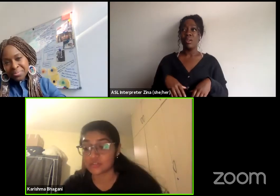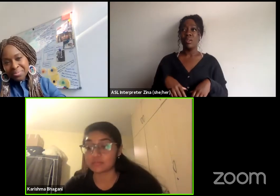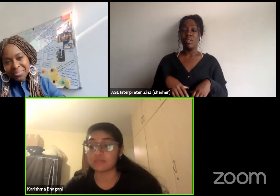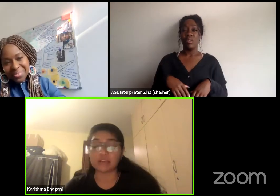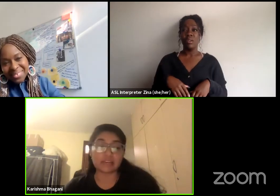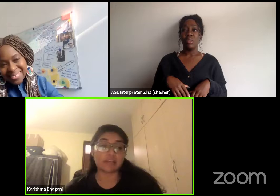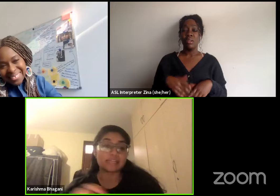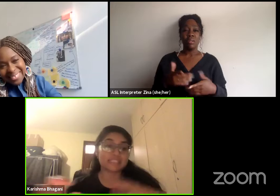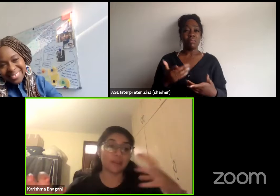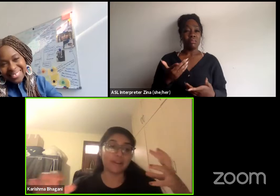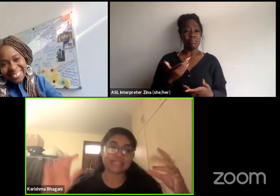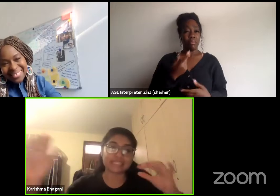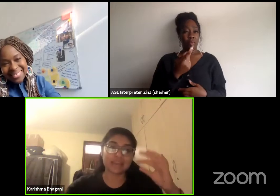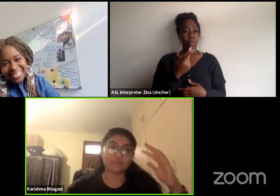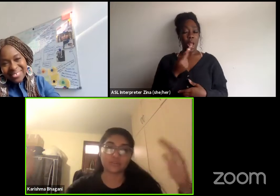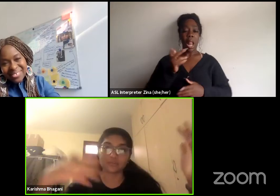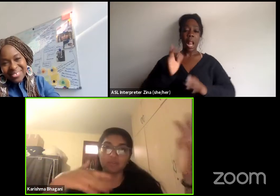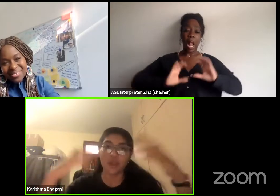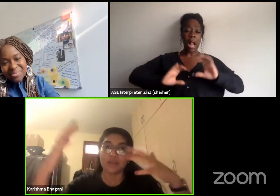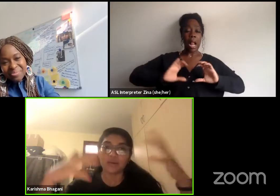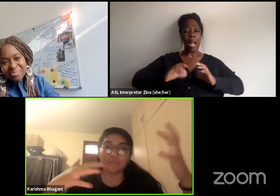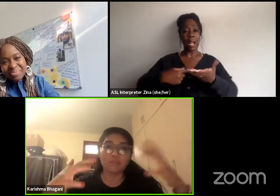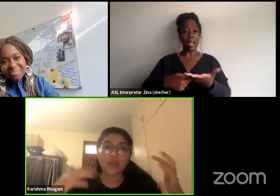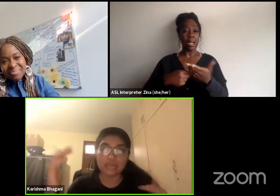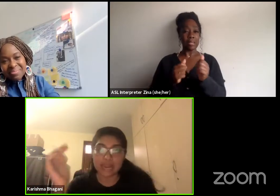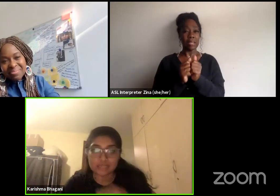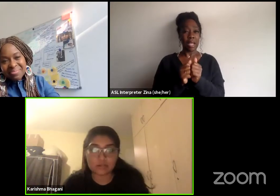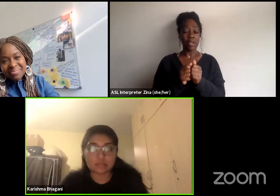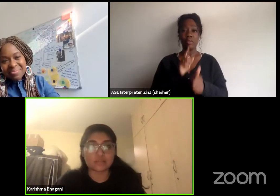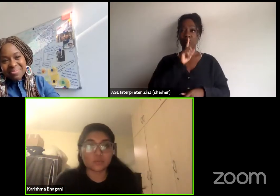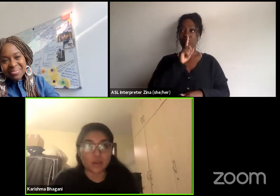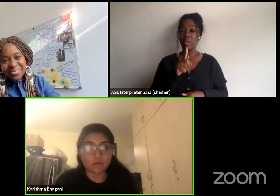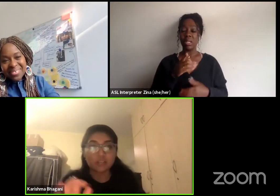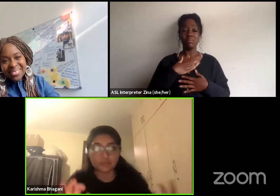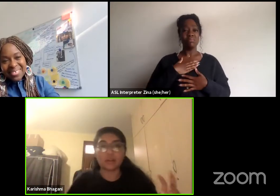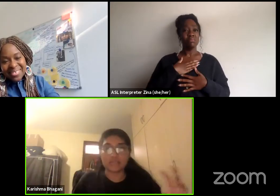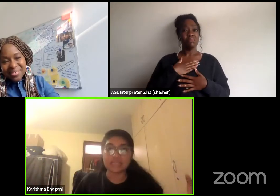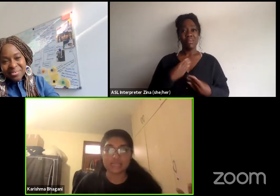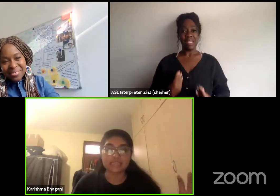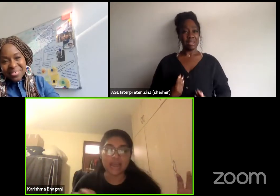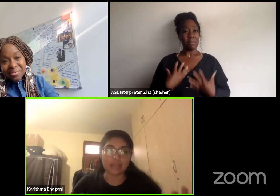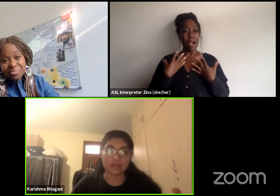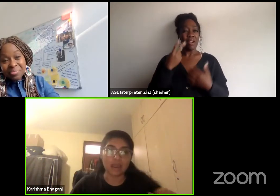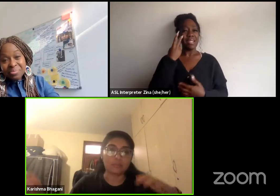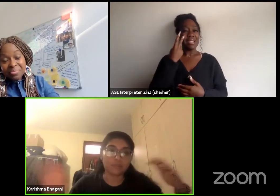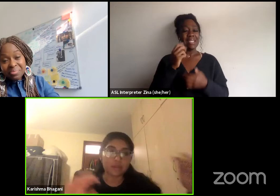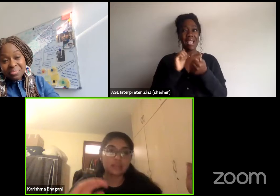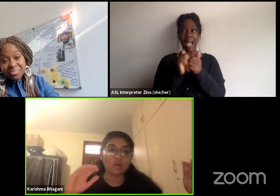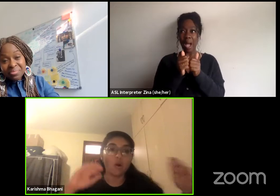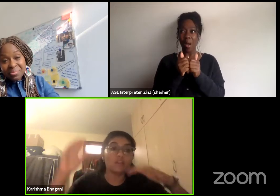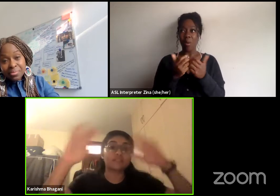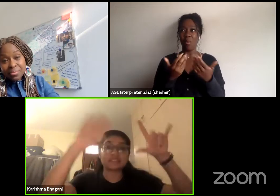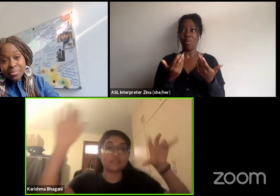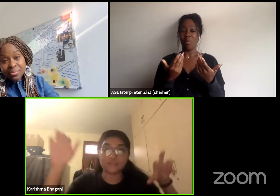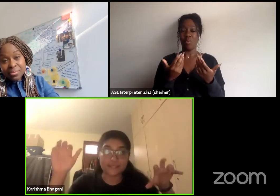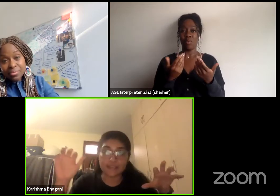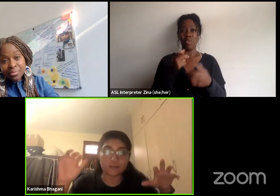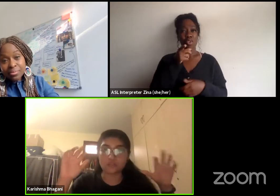it's just been really, really inspiring to see how you sort of pollinate this work, crosspollinate it, and bring all of these different skills